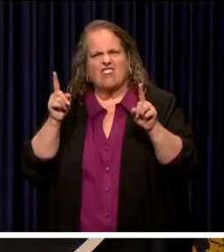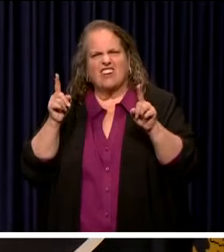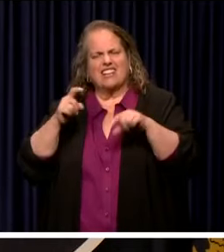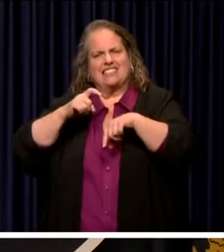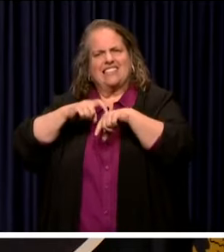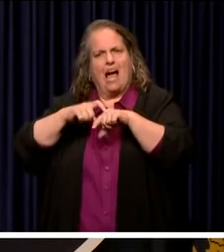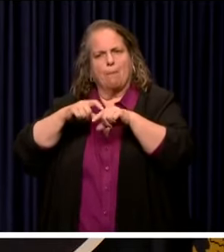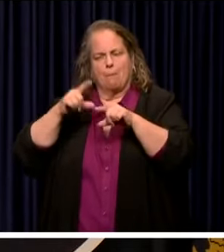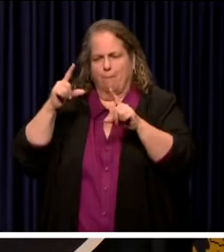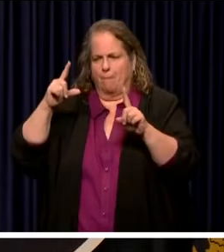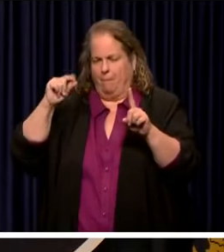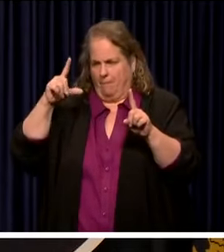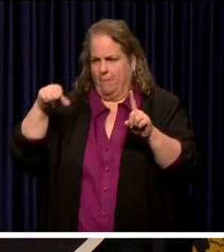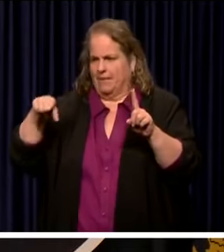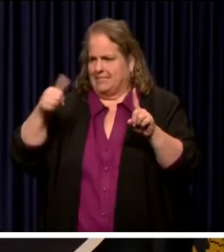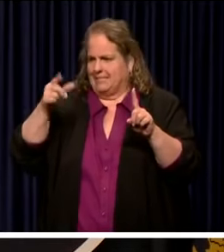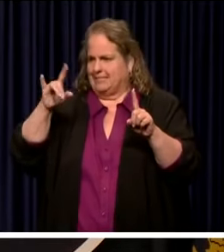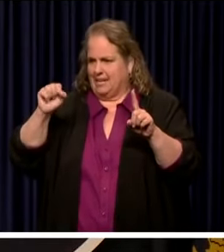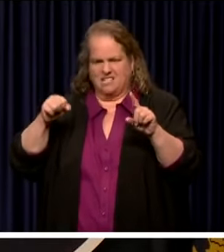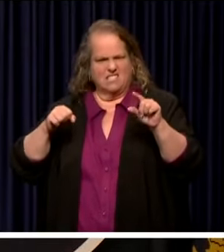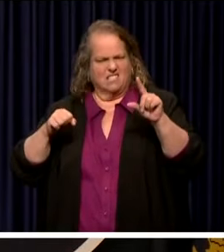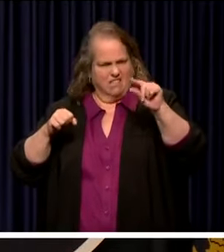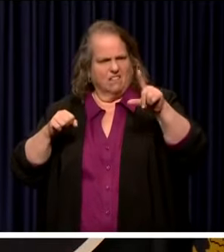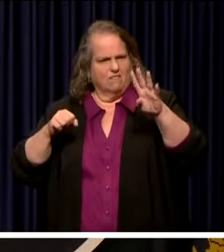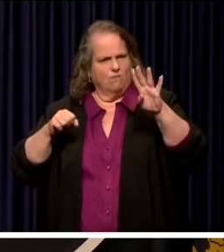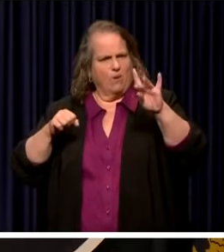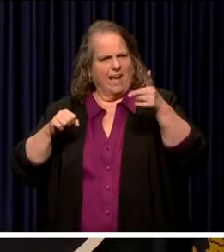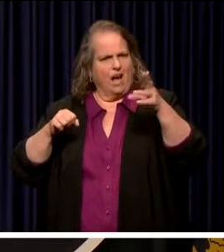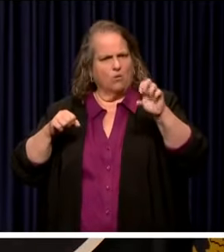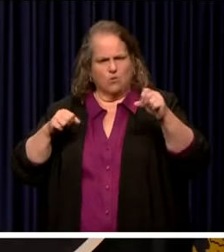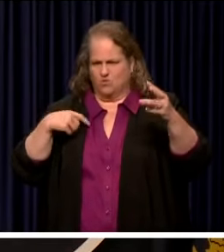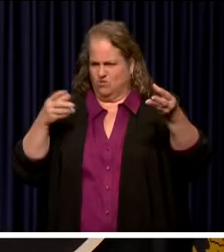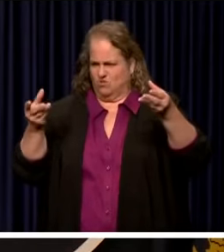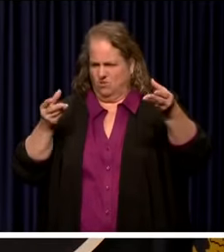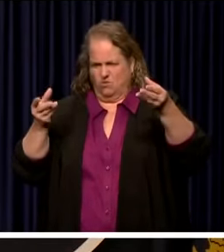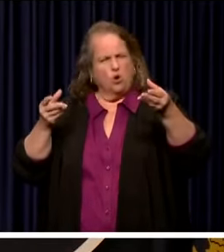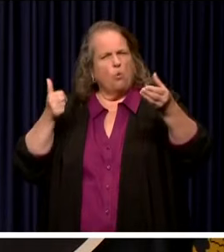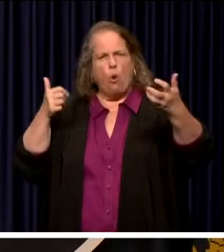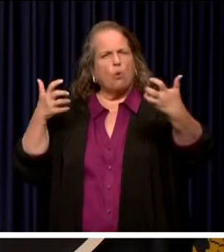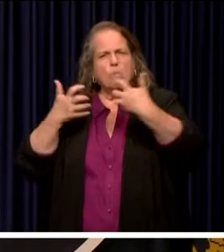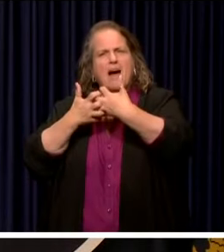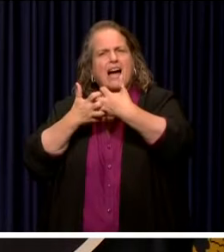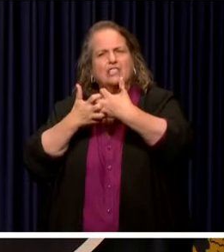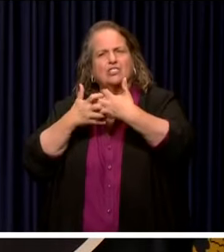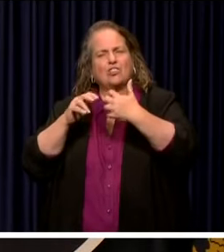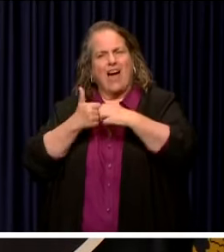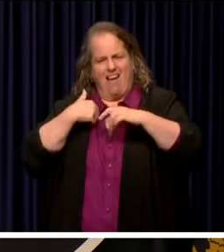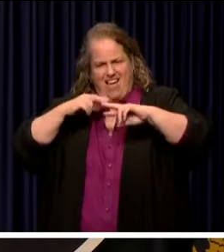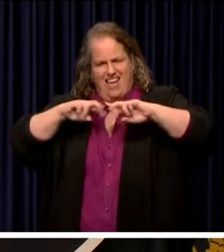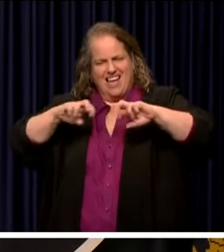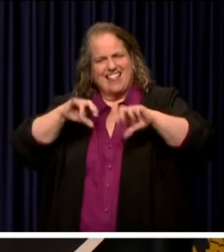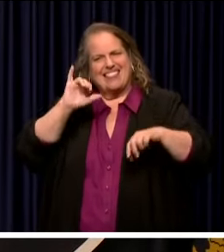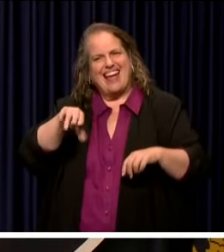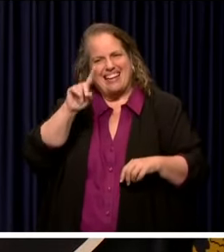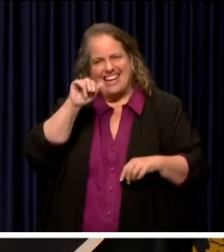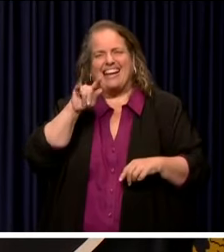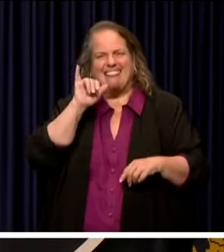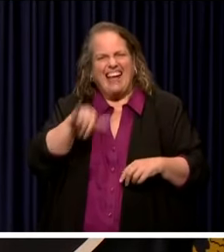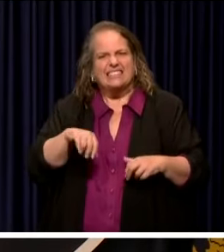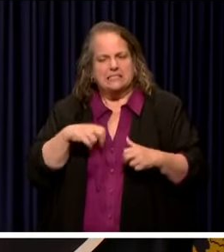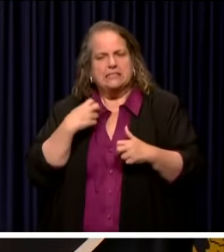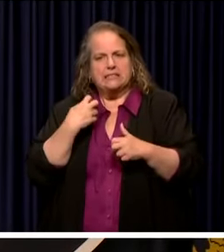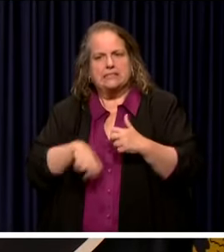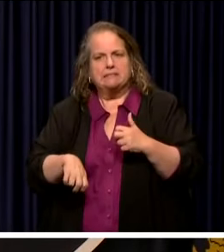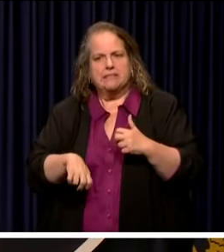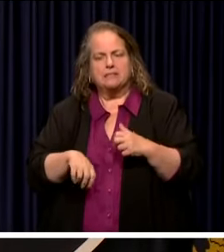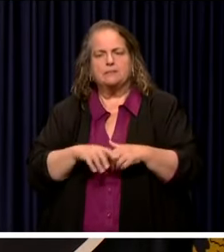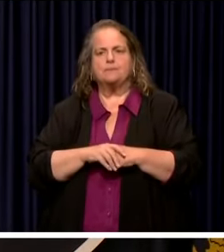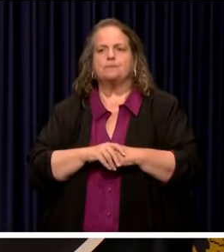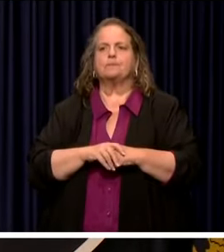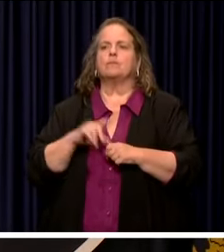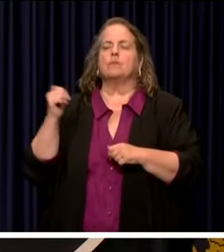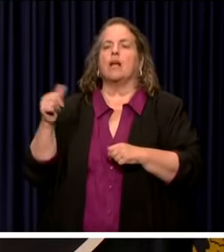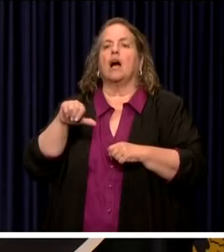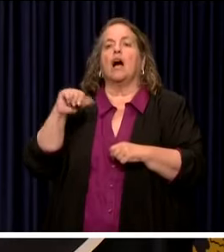AND GIVEN THAT AT THE VERY LEAST